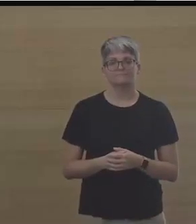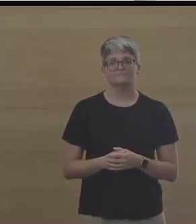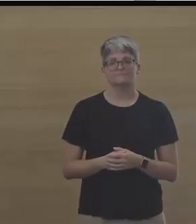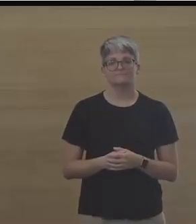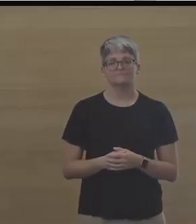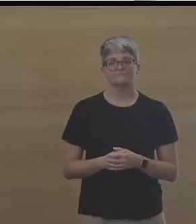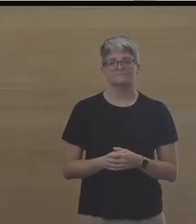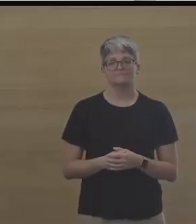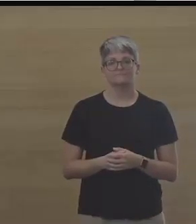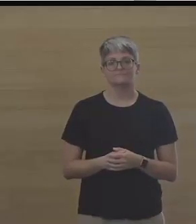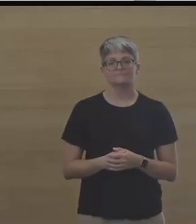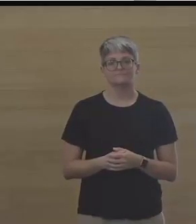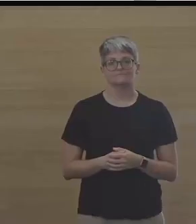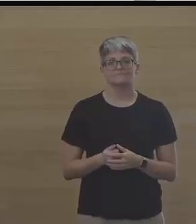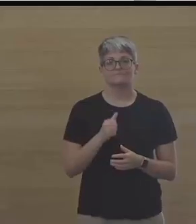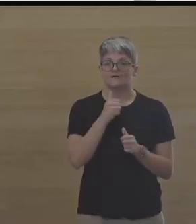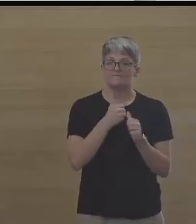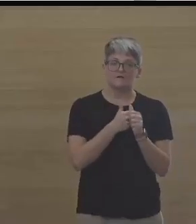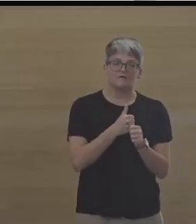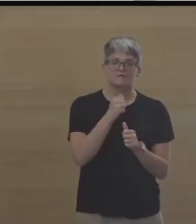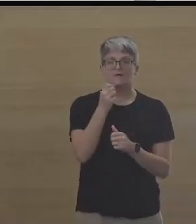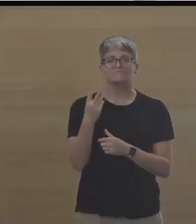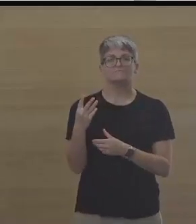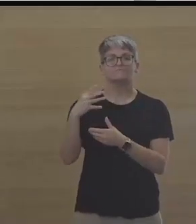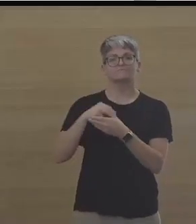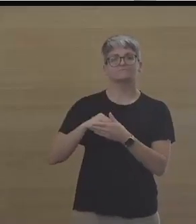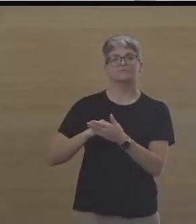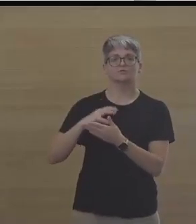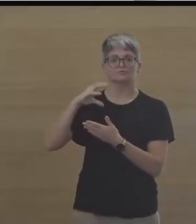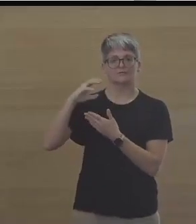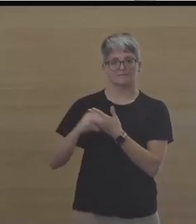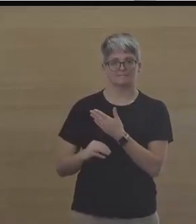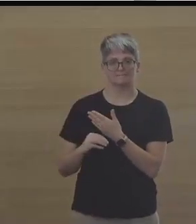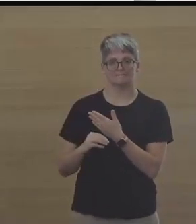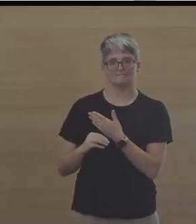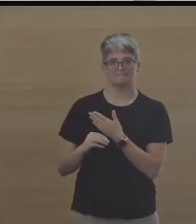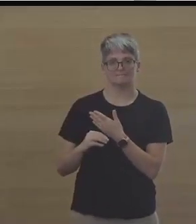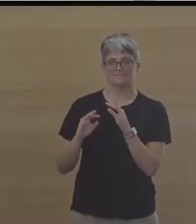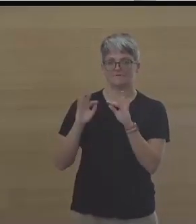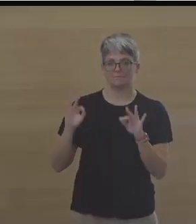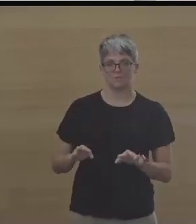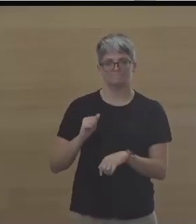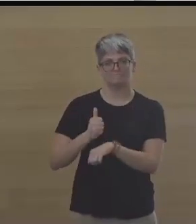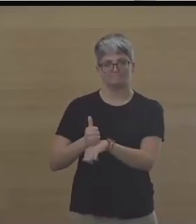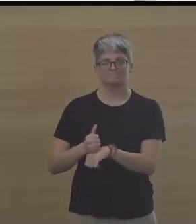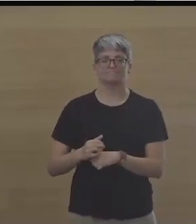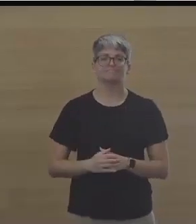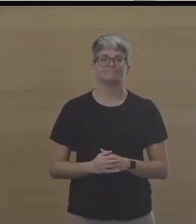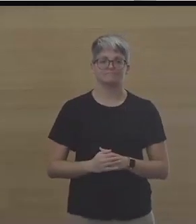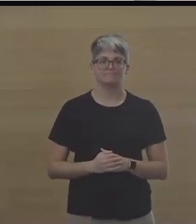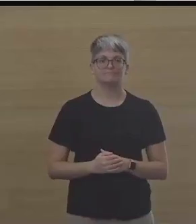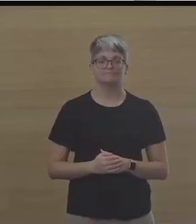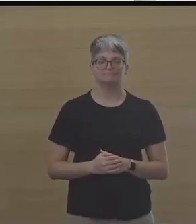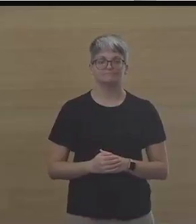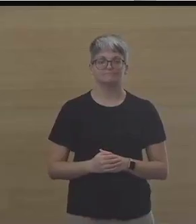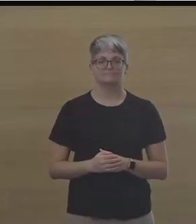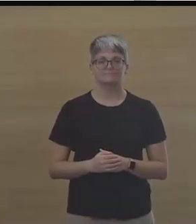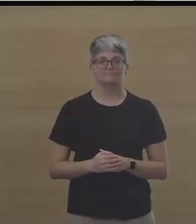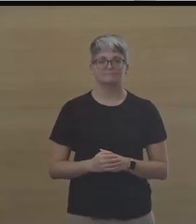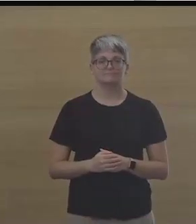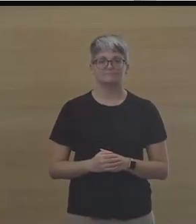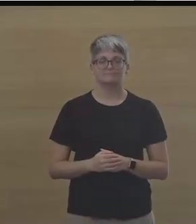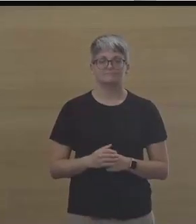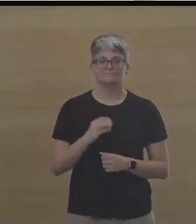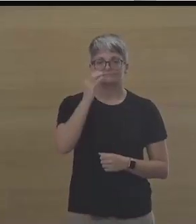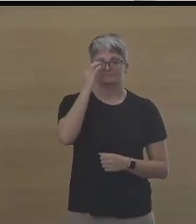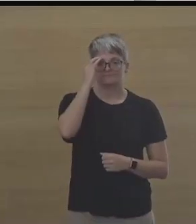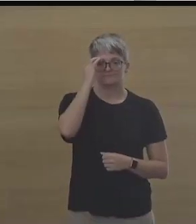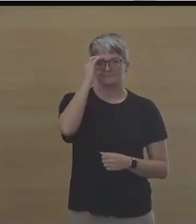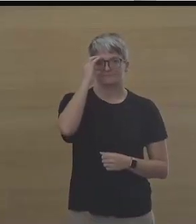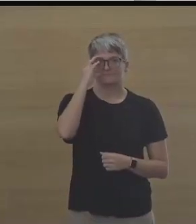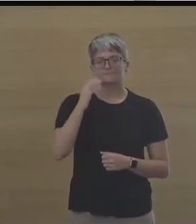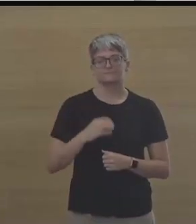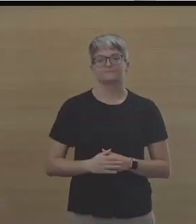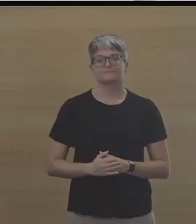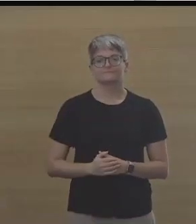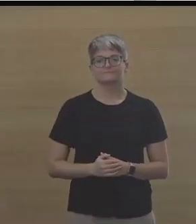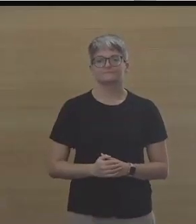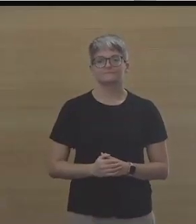the curriculum framework Our campaign aims